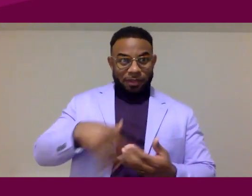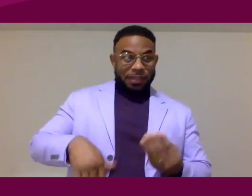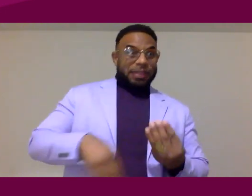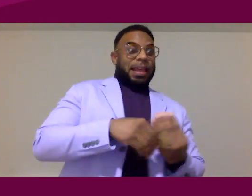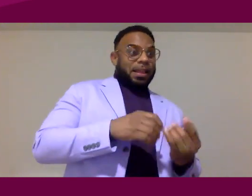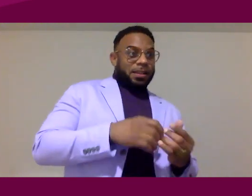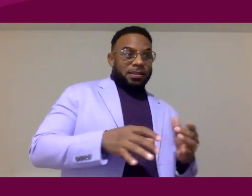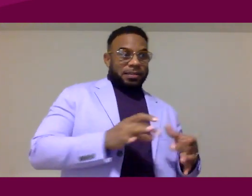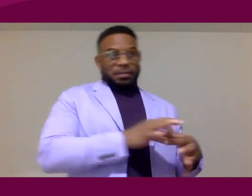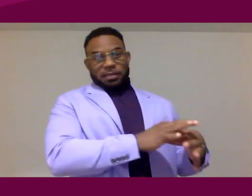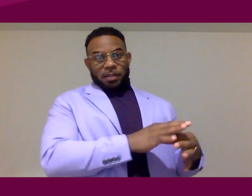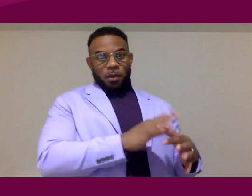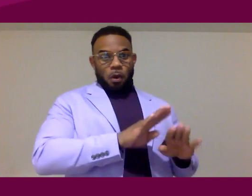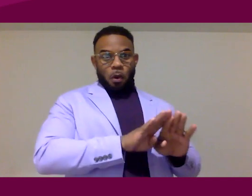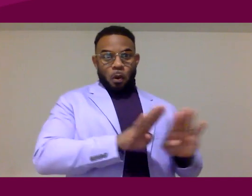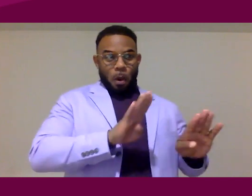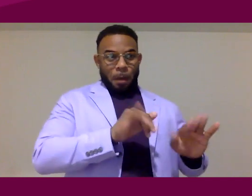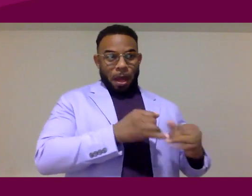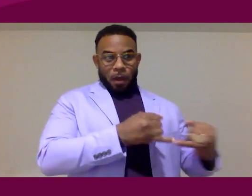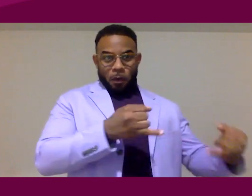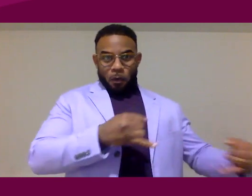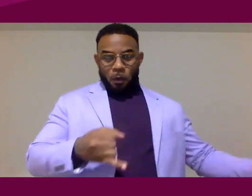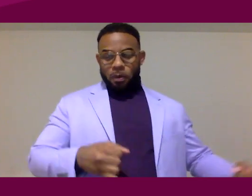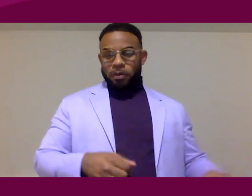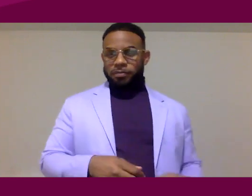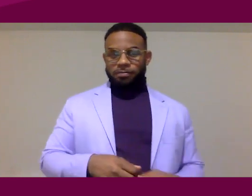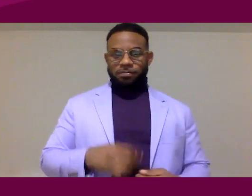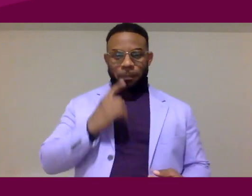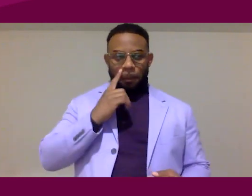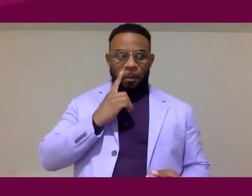wall by a cord.